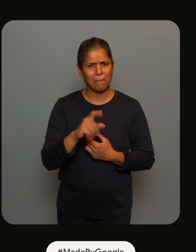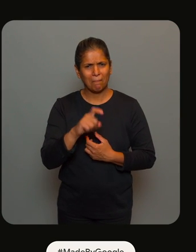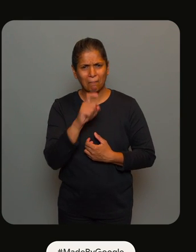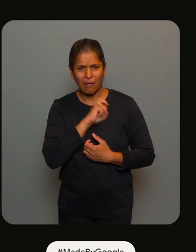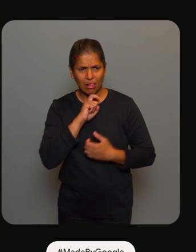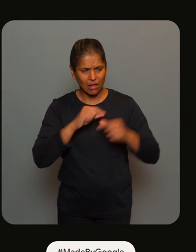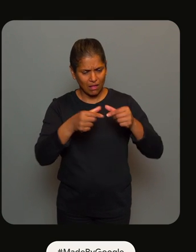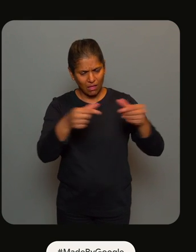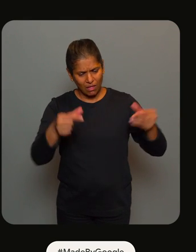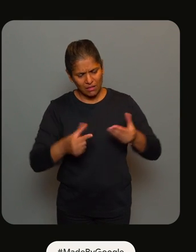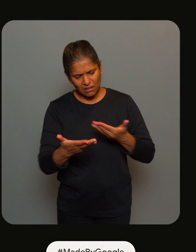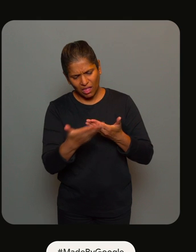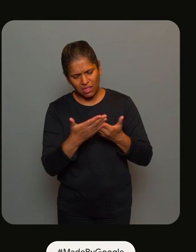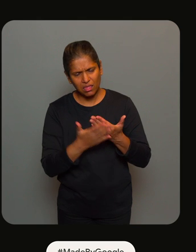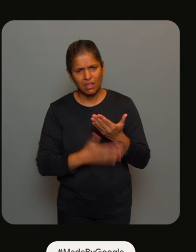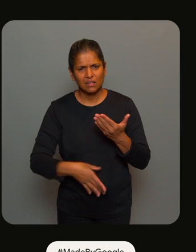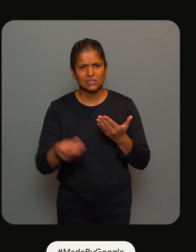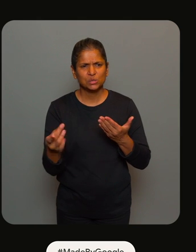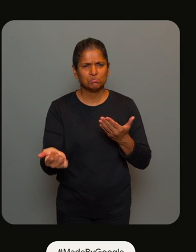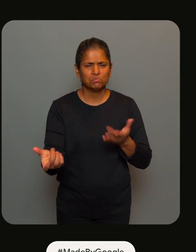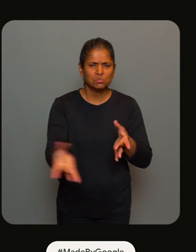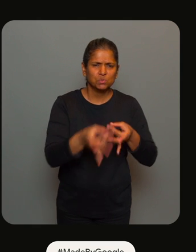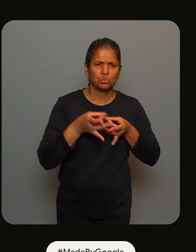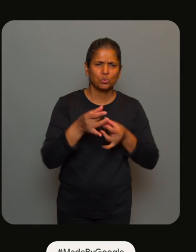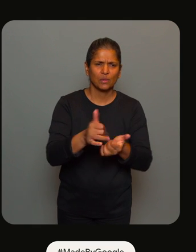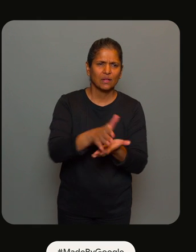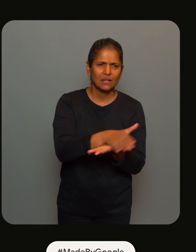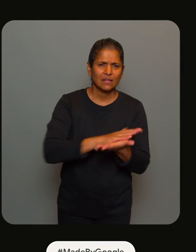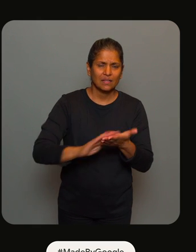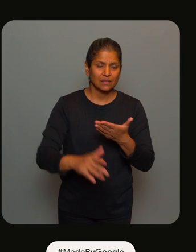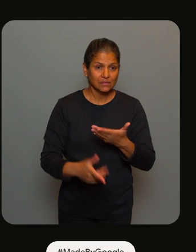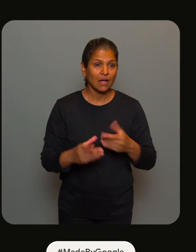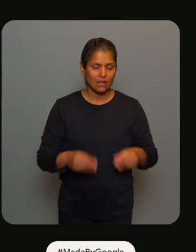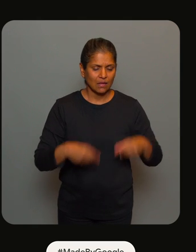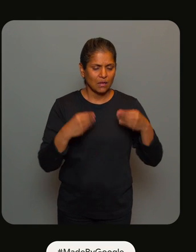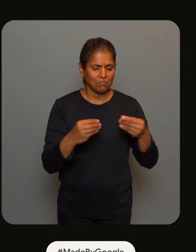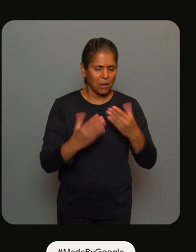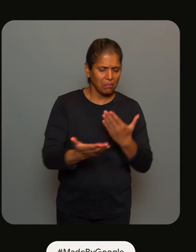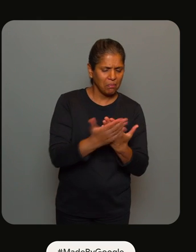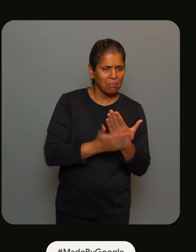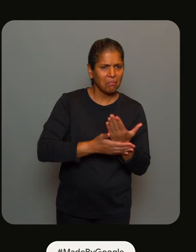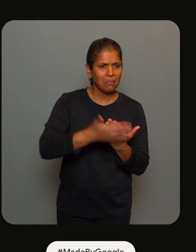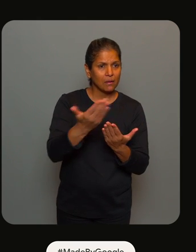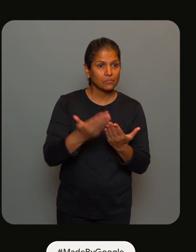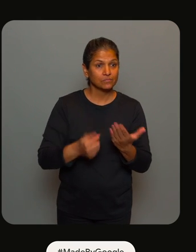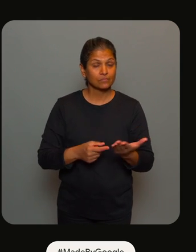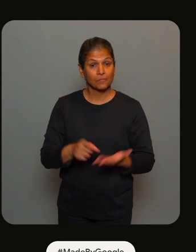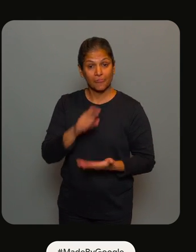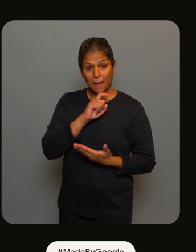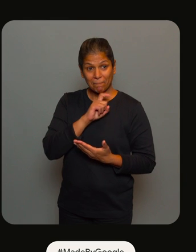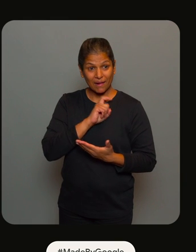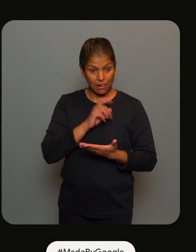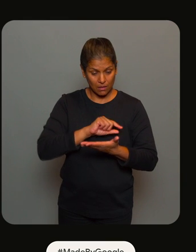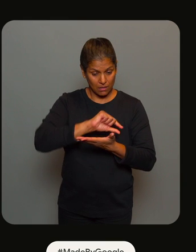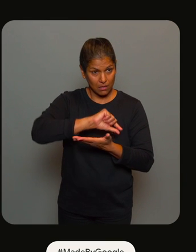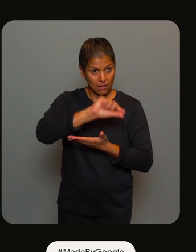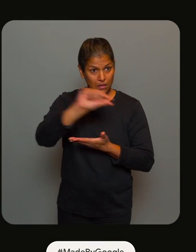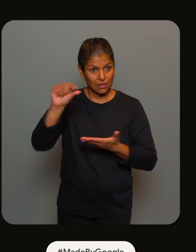and a polished aluminum that lets the metal really shine. The metal construction is simpler than previous Pixel